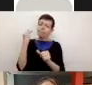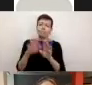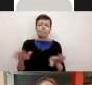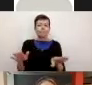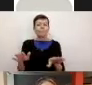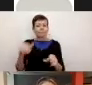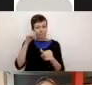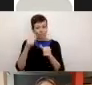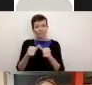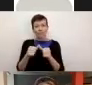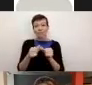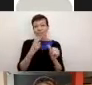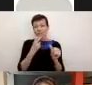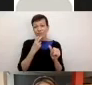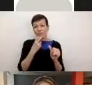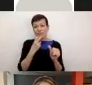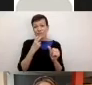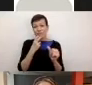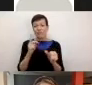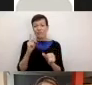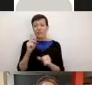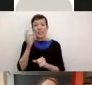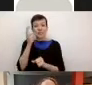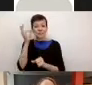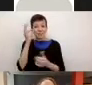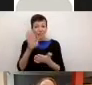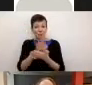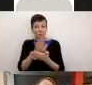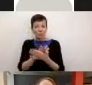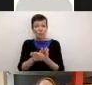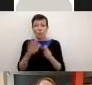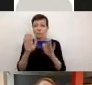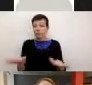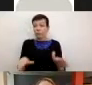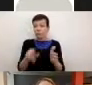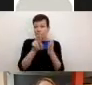children at the Kamloops residential school. And we're continuing to run this program into this year.